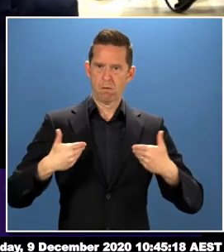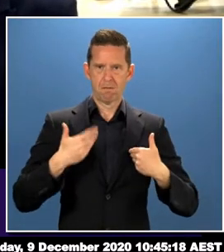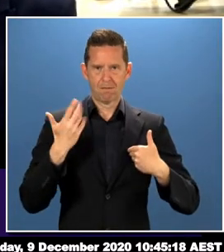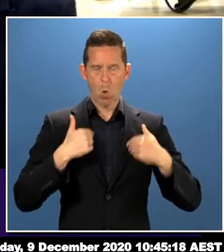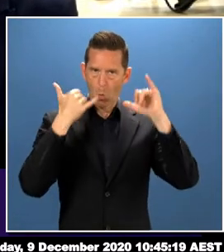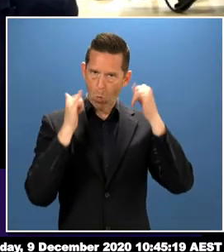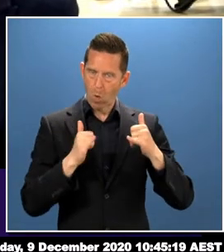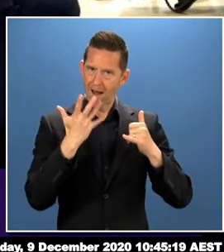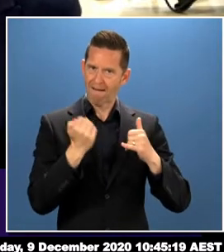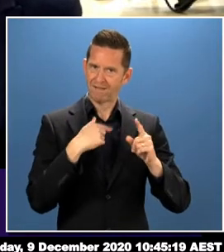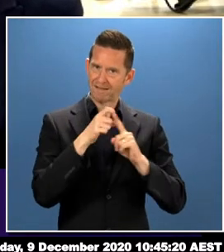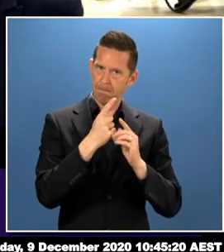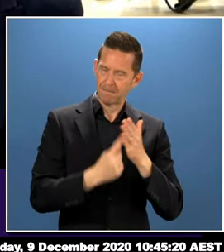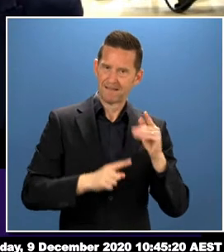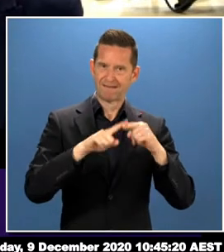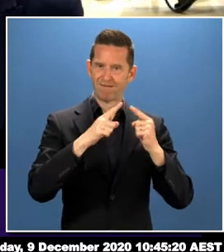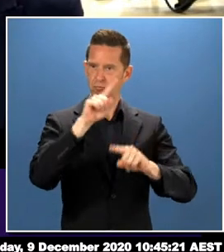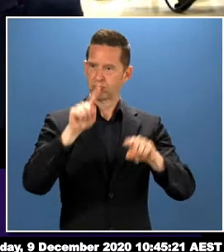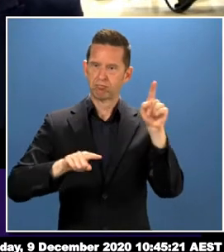different diverse abilities.